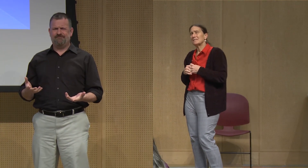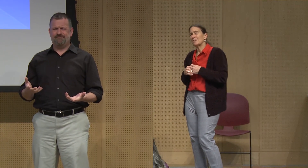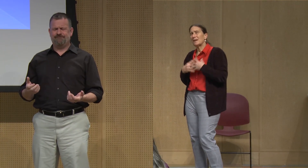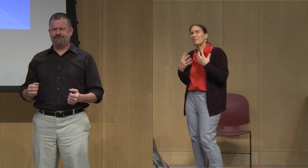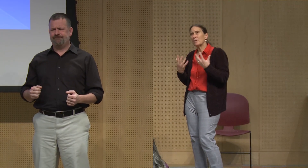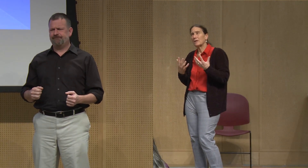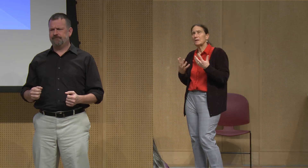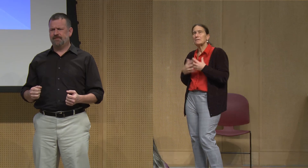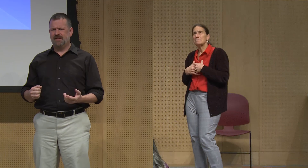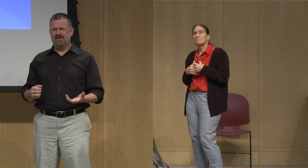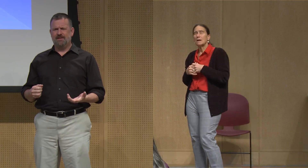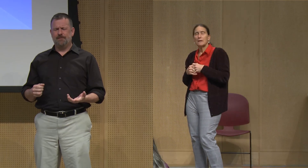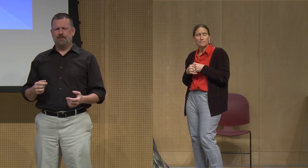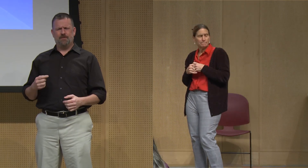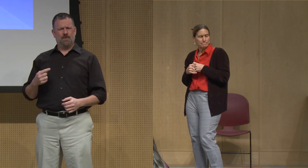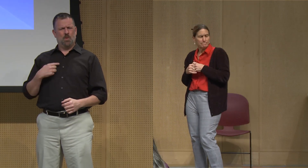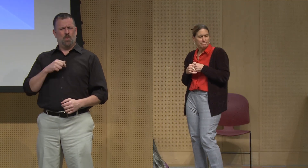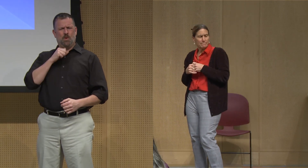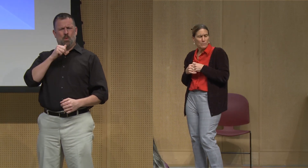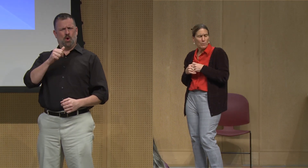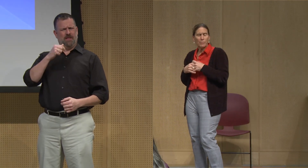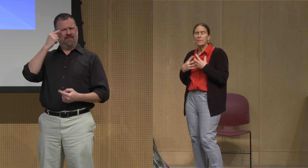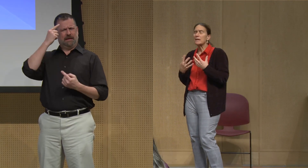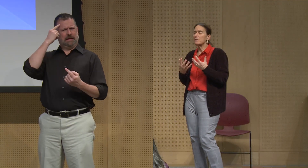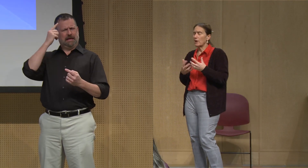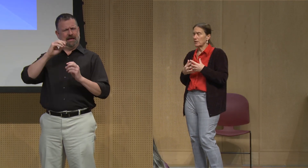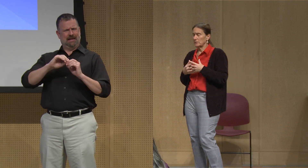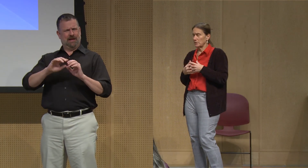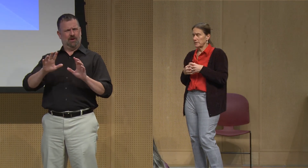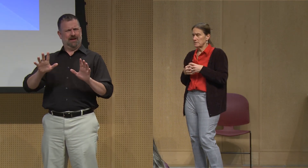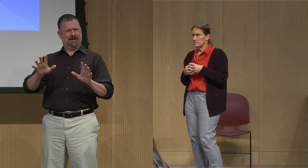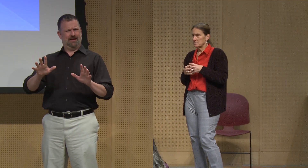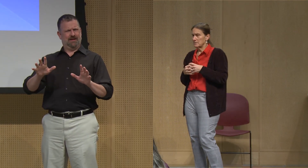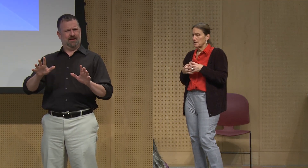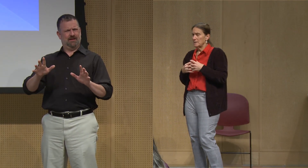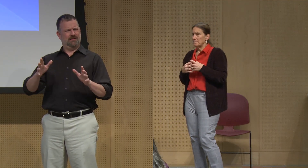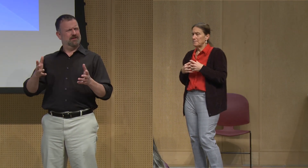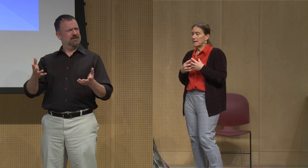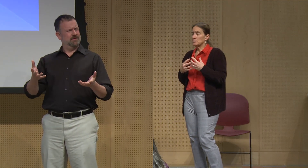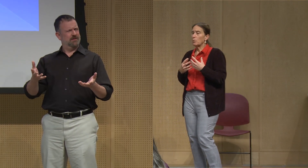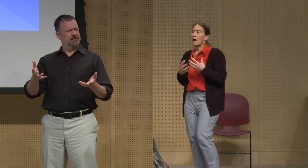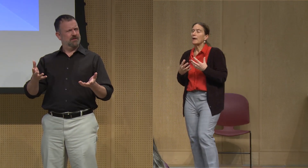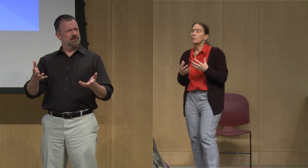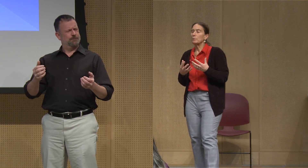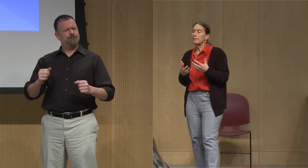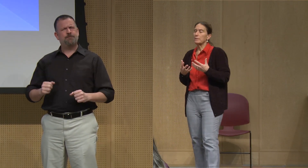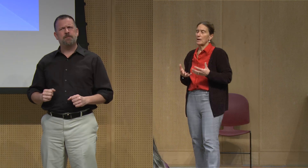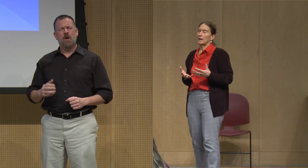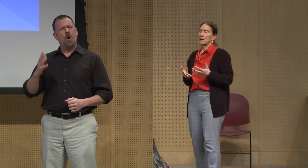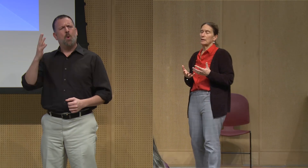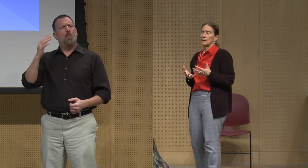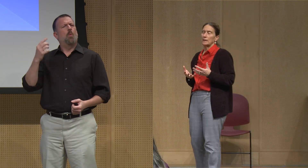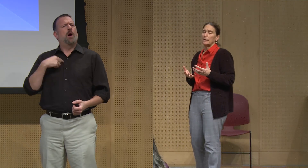YOU KNOW, NOT VERY"-- WE WEREN'T THINKING VERY CLEARLY BECAUSE WHY WOULD WE THINK